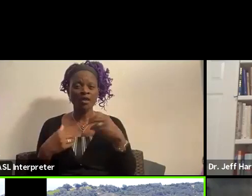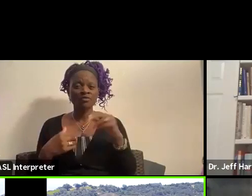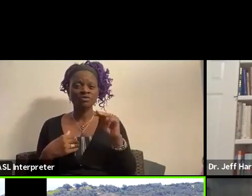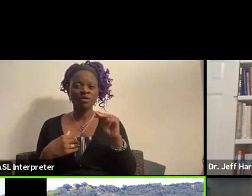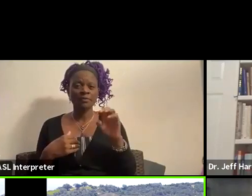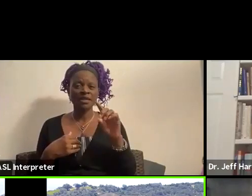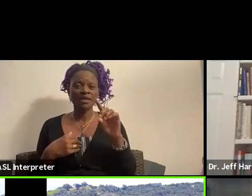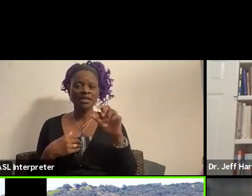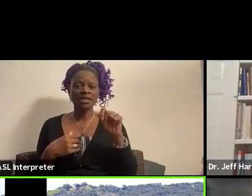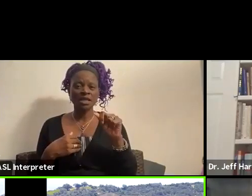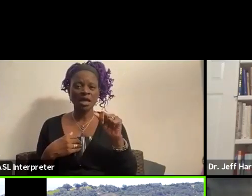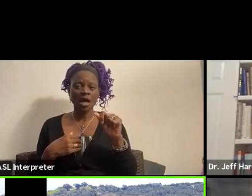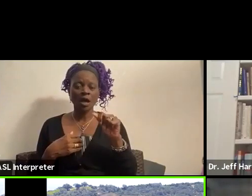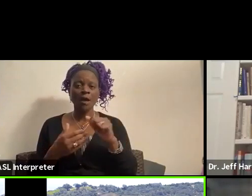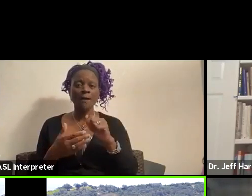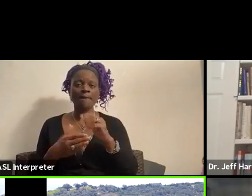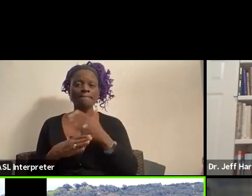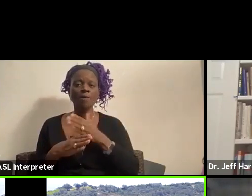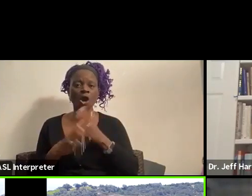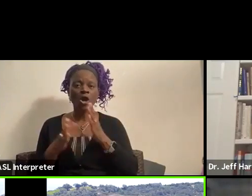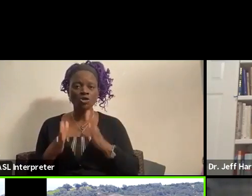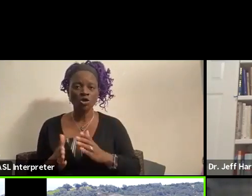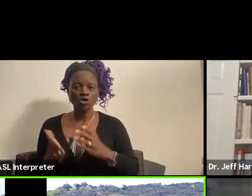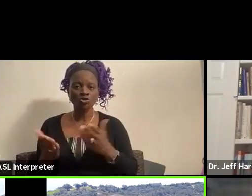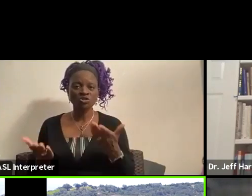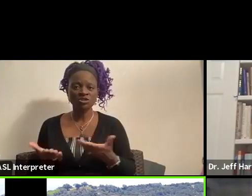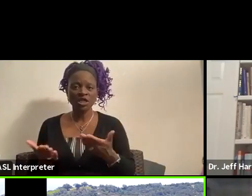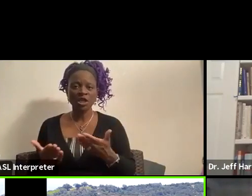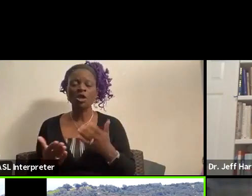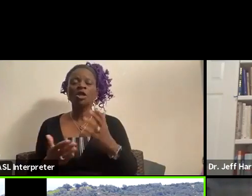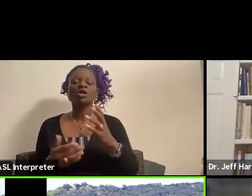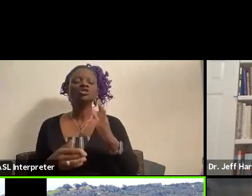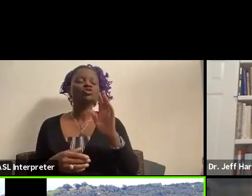We'll start with Phil Barber of the press, Democrat Phil.